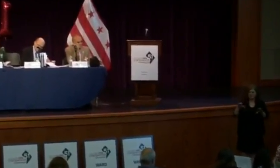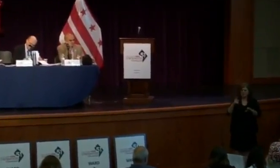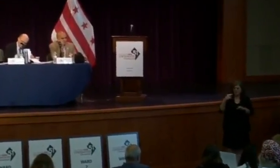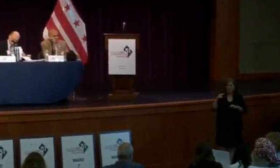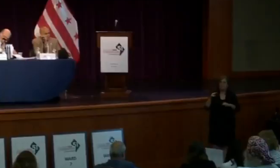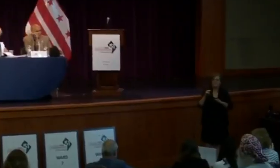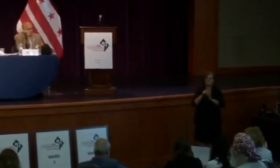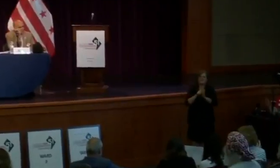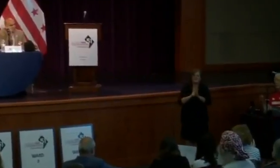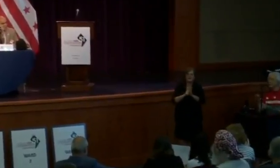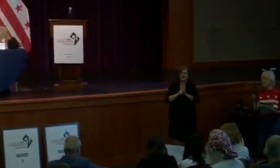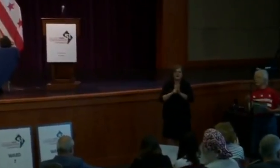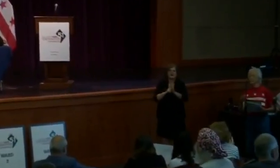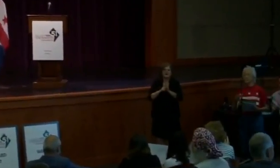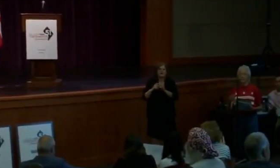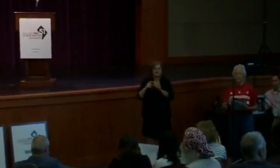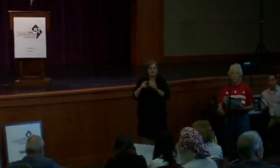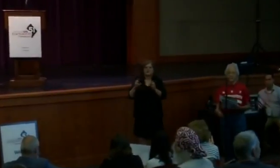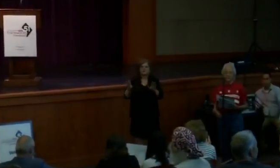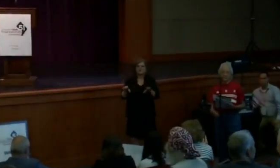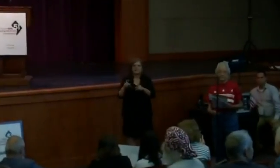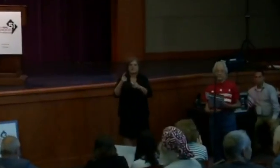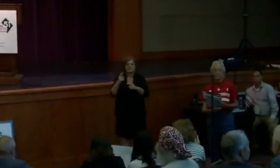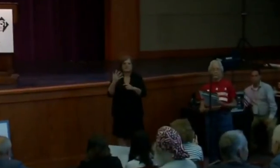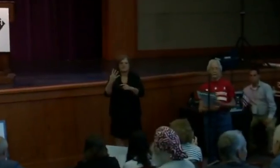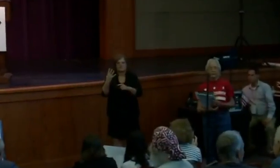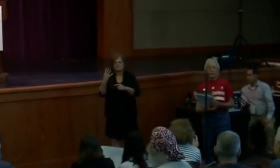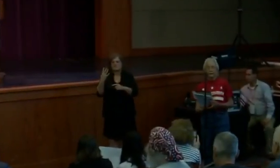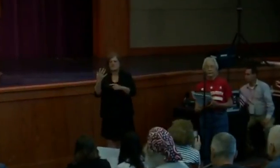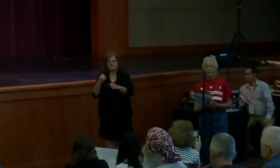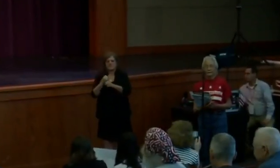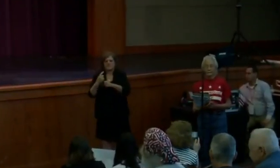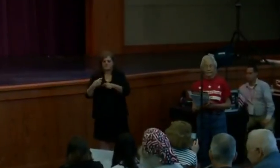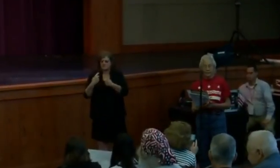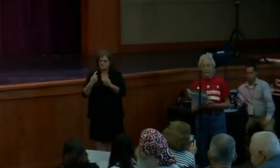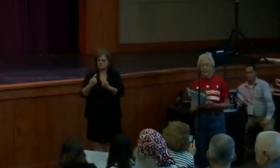MOVEMENT FOR ABOUT THE LAST FOUR OR FIVE YEARS BUT I HAVE BEEN